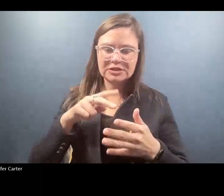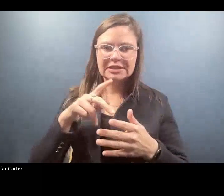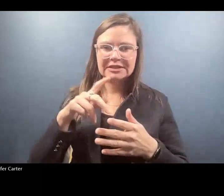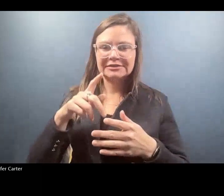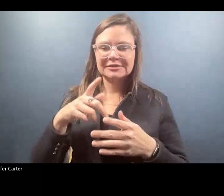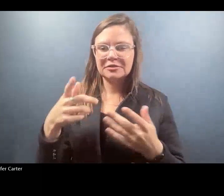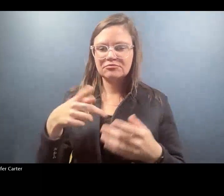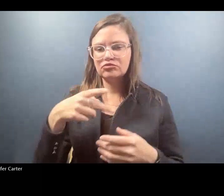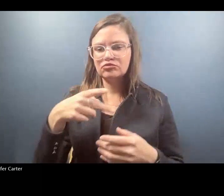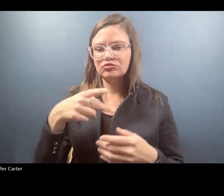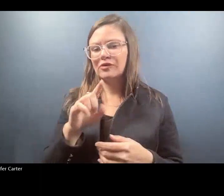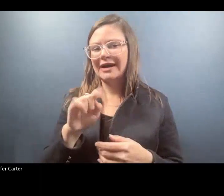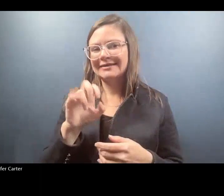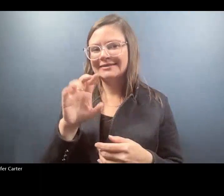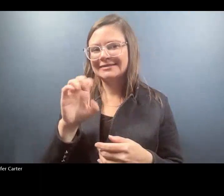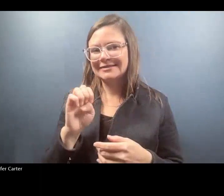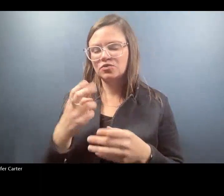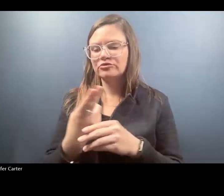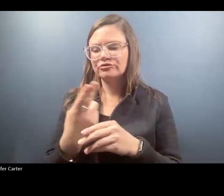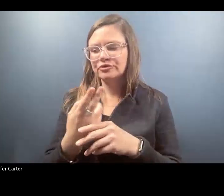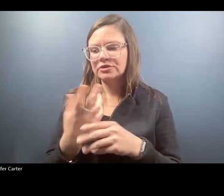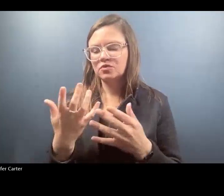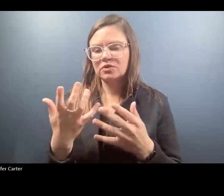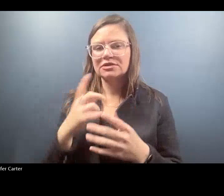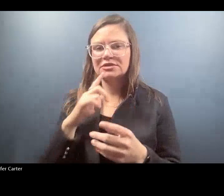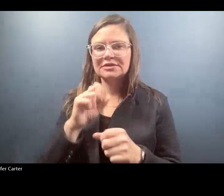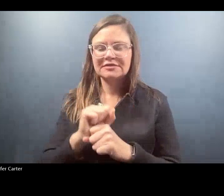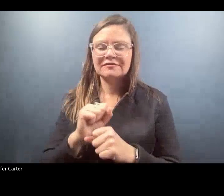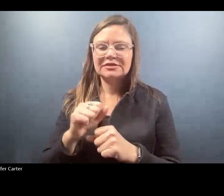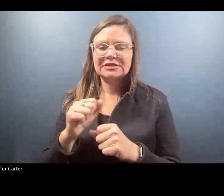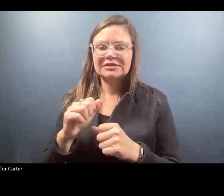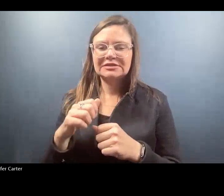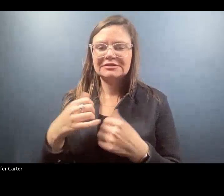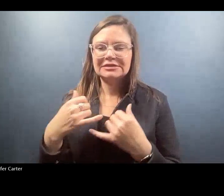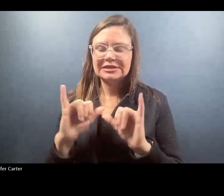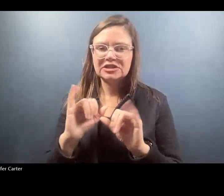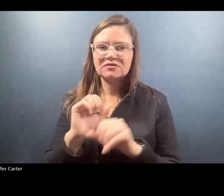something that we recognized is definitely still a fix that we'd like to address.